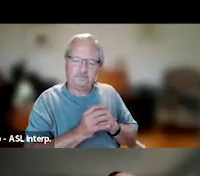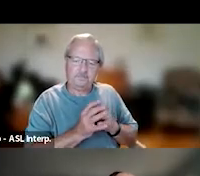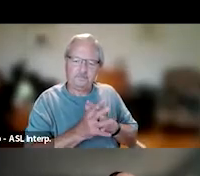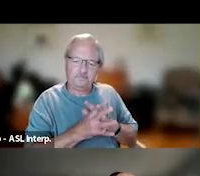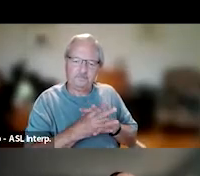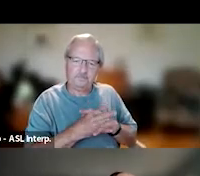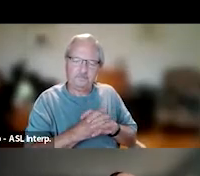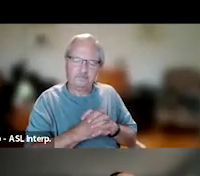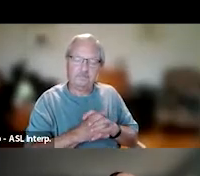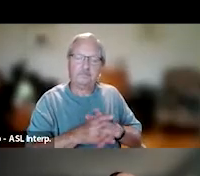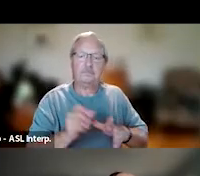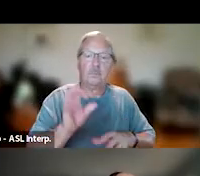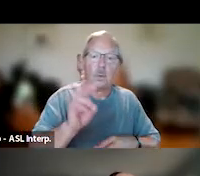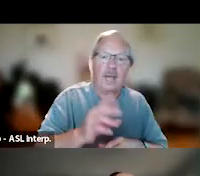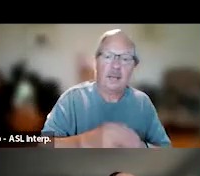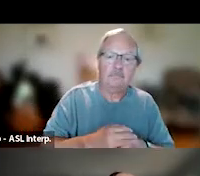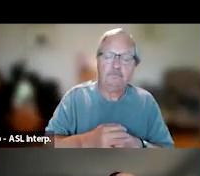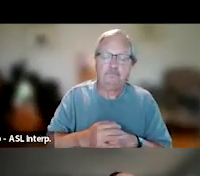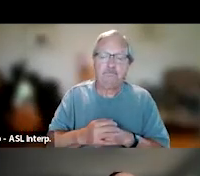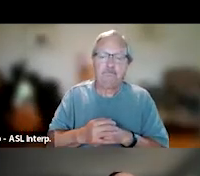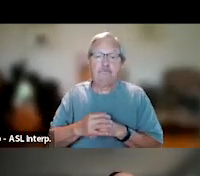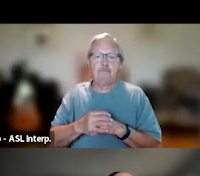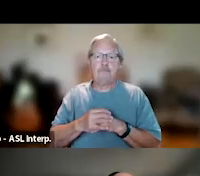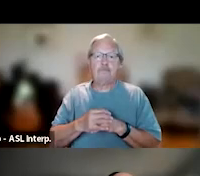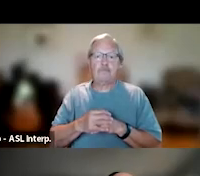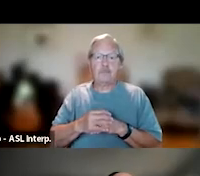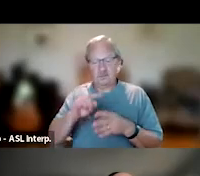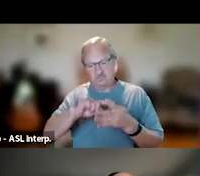All right. So, those are all the questions that we have.